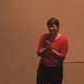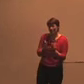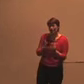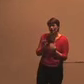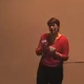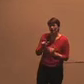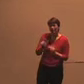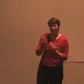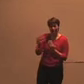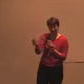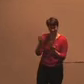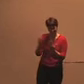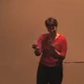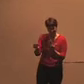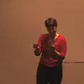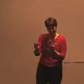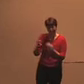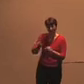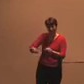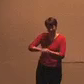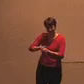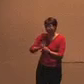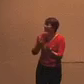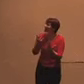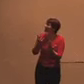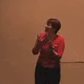So outside is bookshelves and covered by glass.